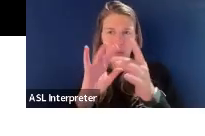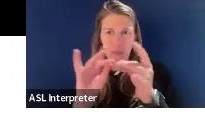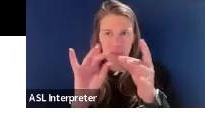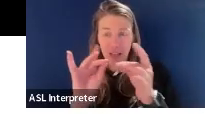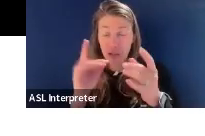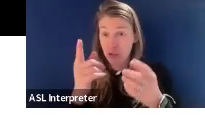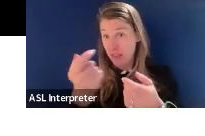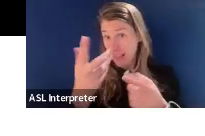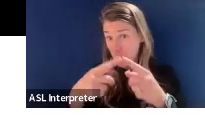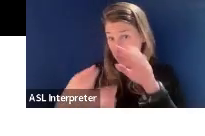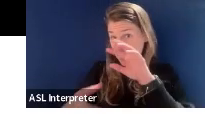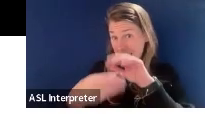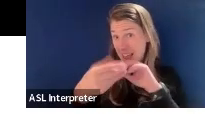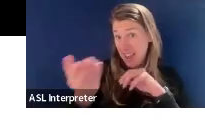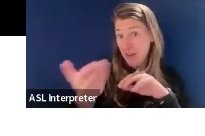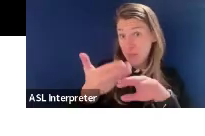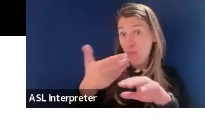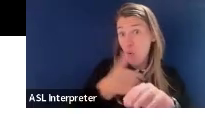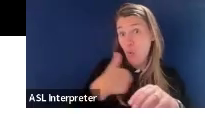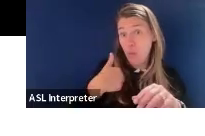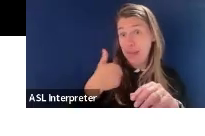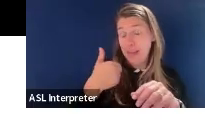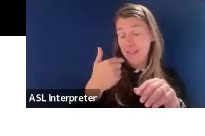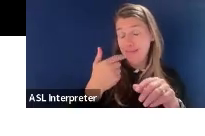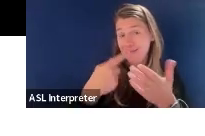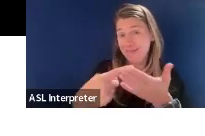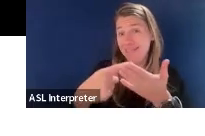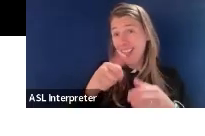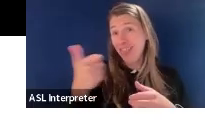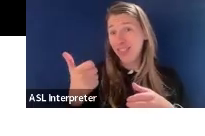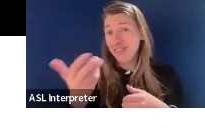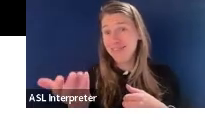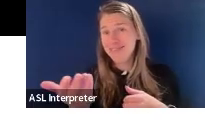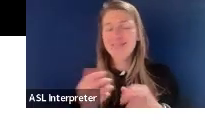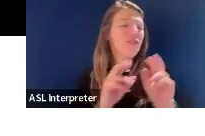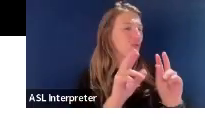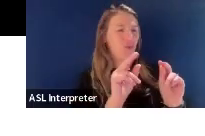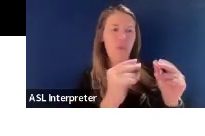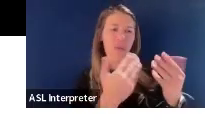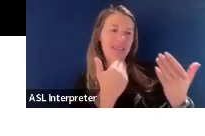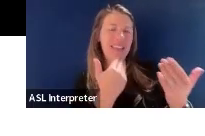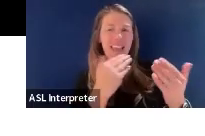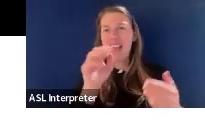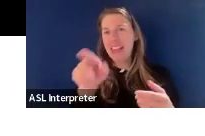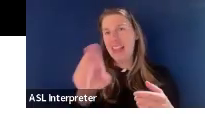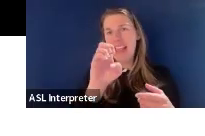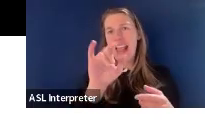Is there anything you'd like to add before we do move on? No, thank you. Elian covered it very well.